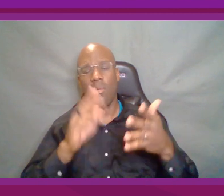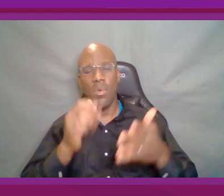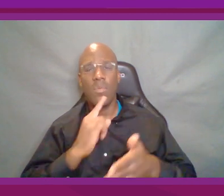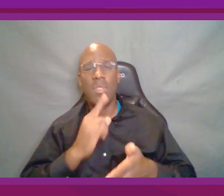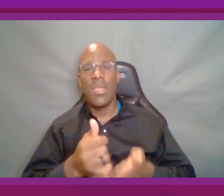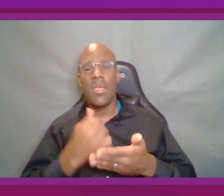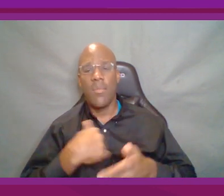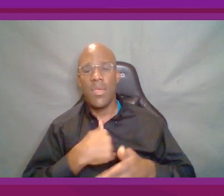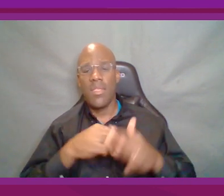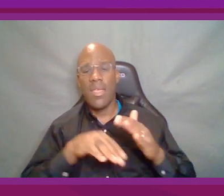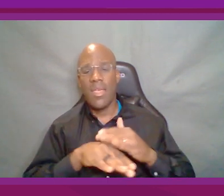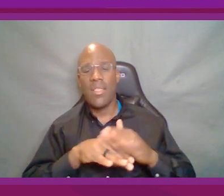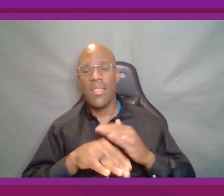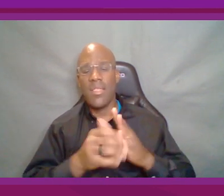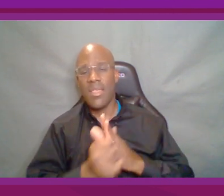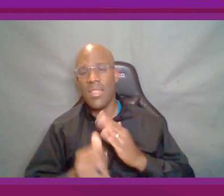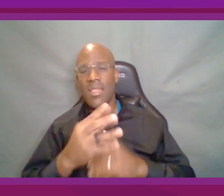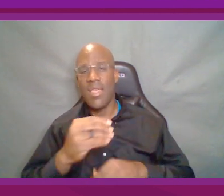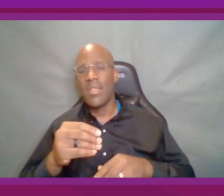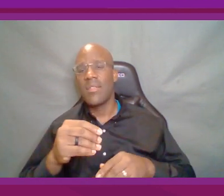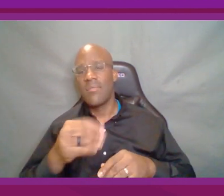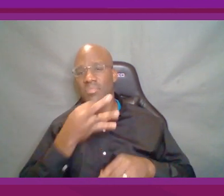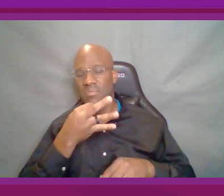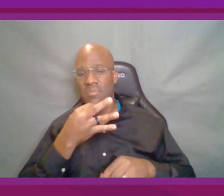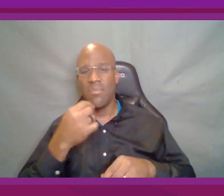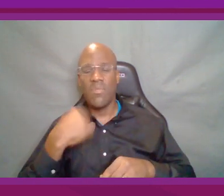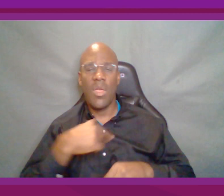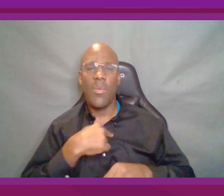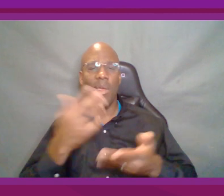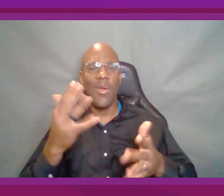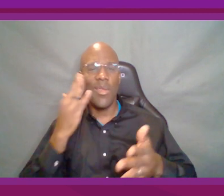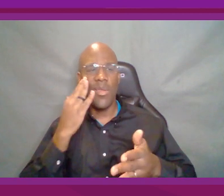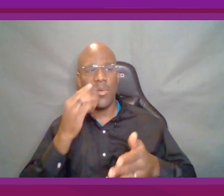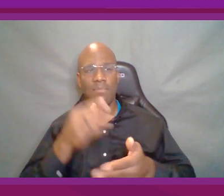really help us to be able to access those talents and skills that we all know are there.